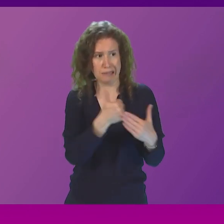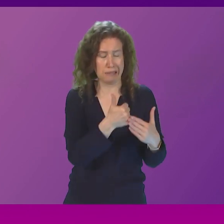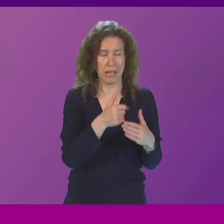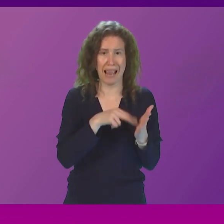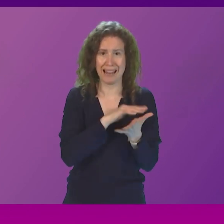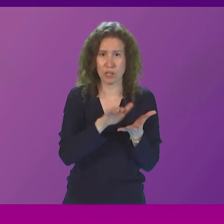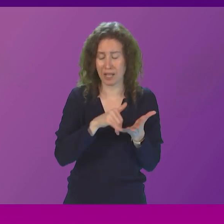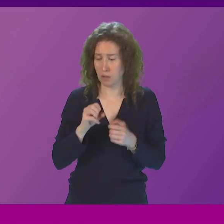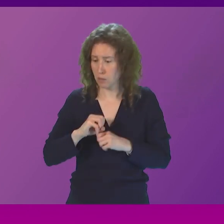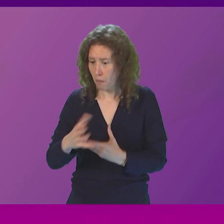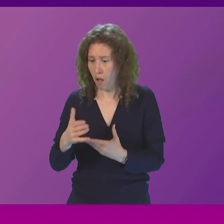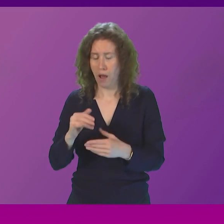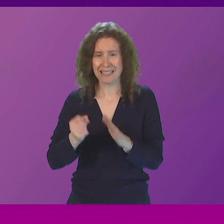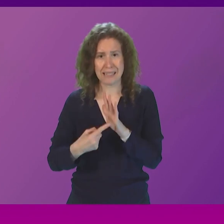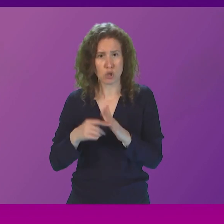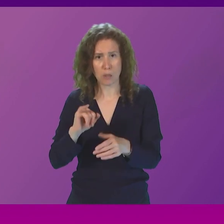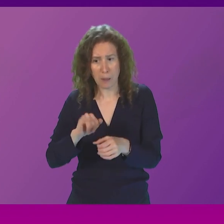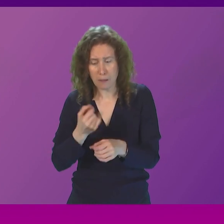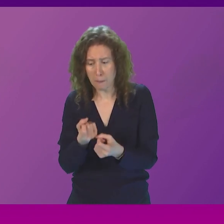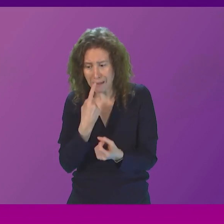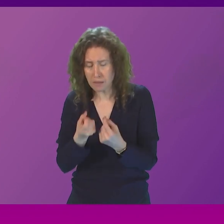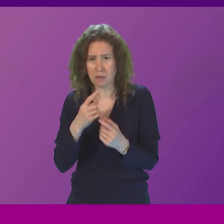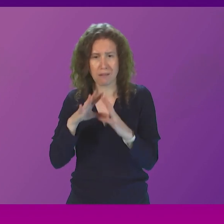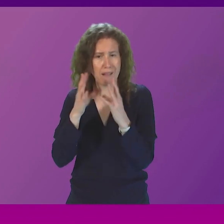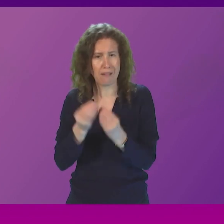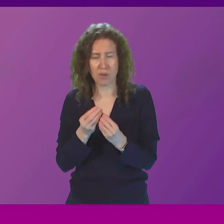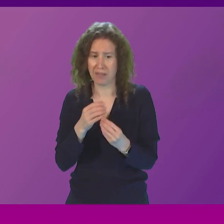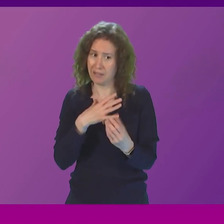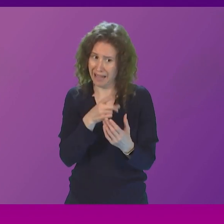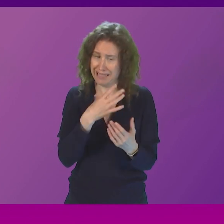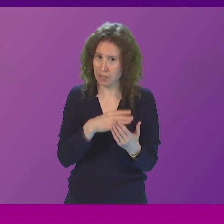and support the people of Scotland with the full service offer?